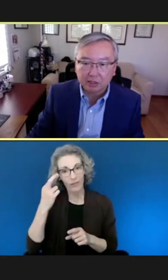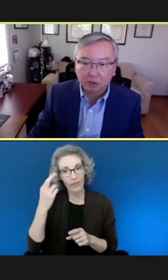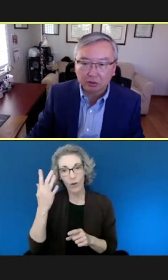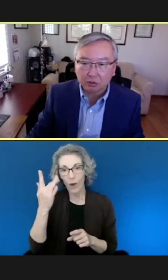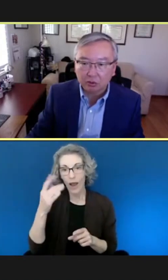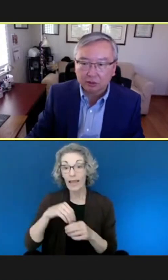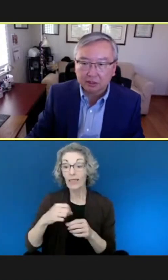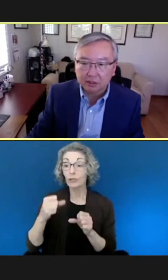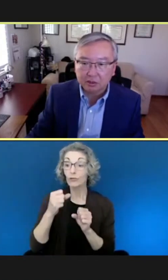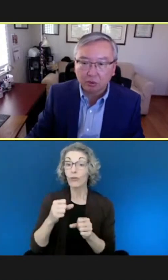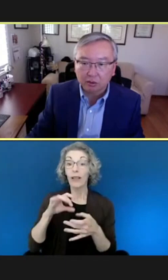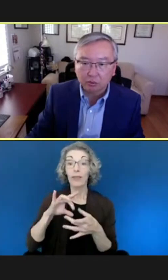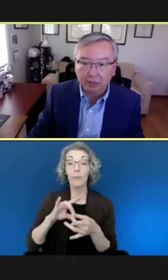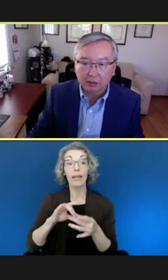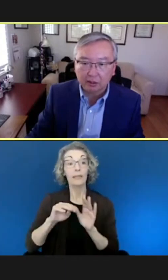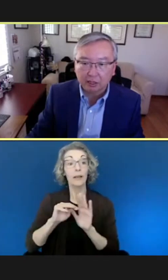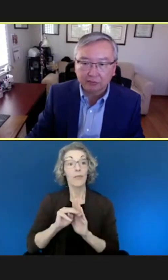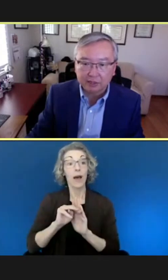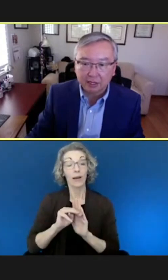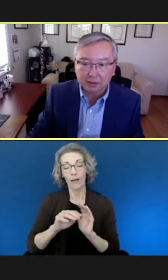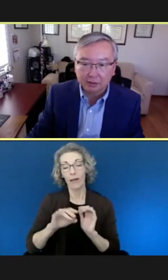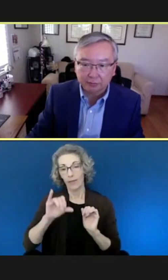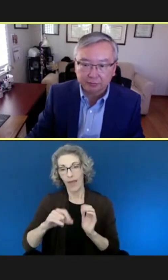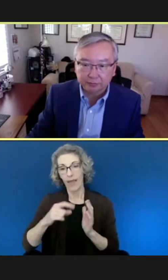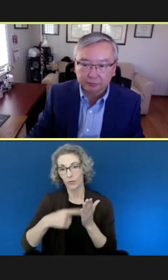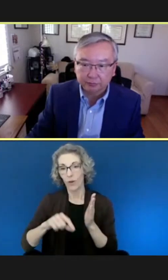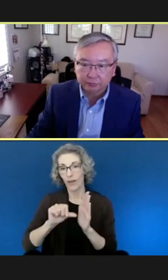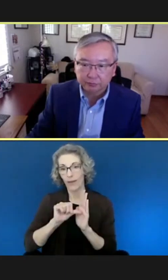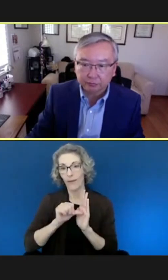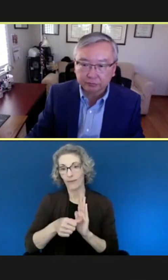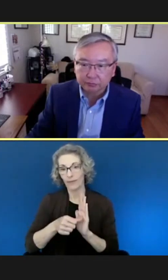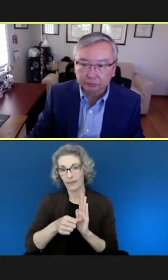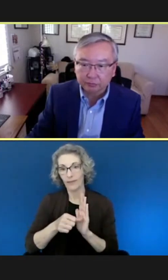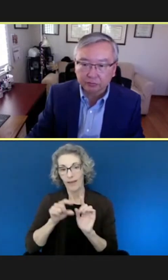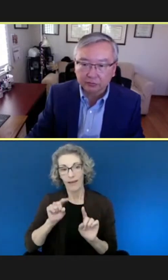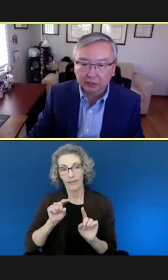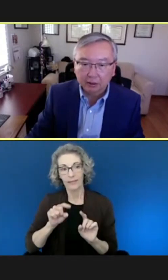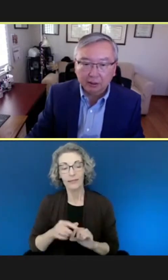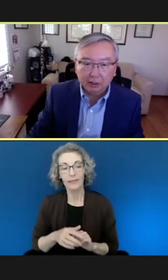in the strength-based model, this is what we emphasize.